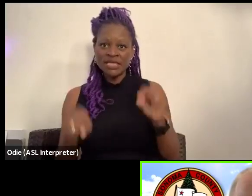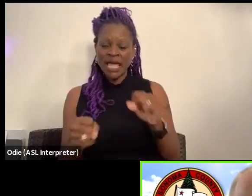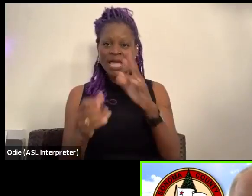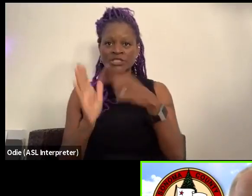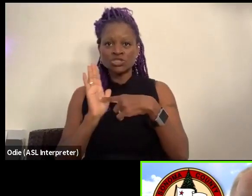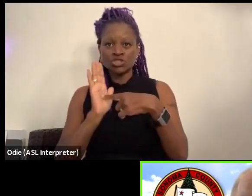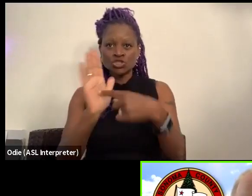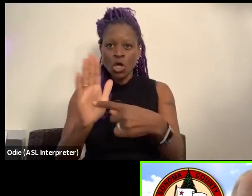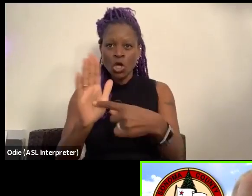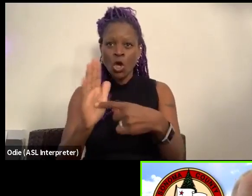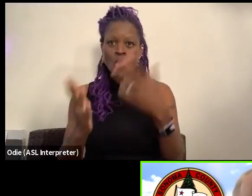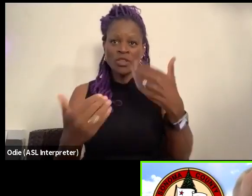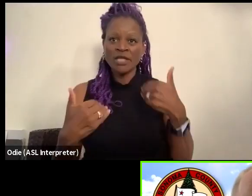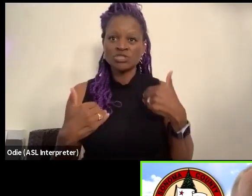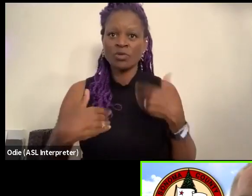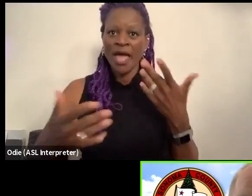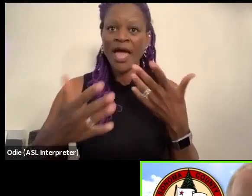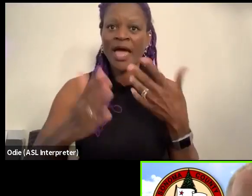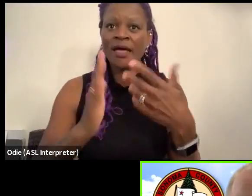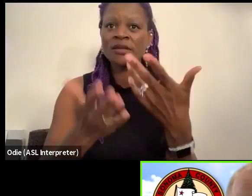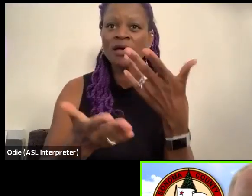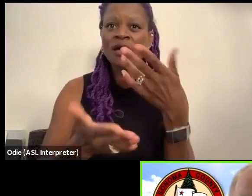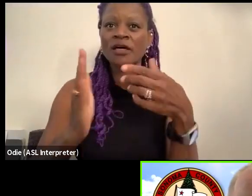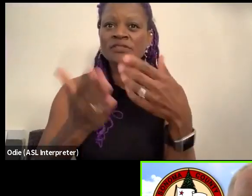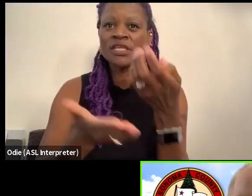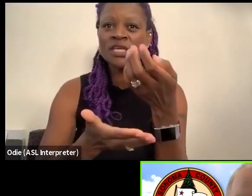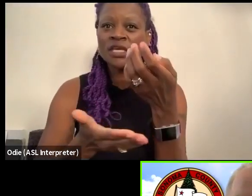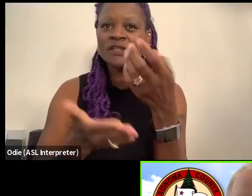and or had a negative test before they came to that event.